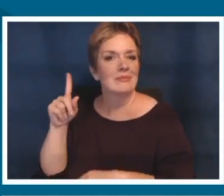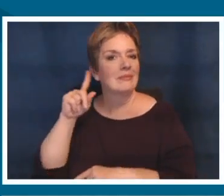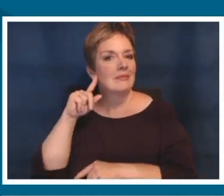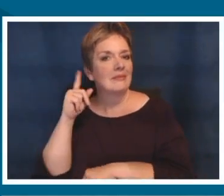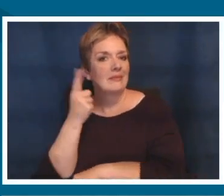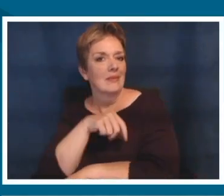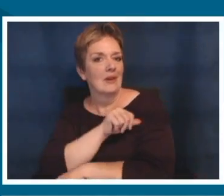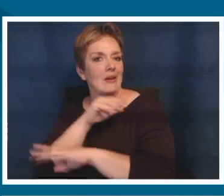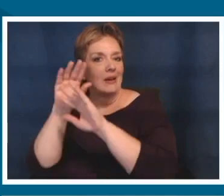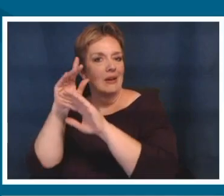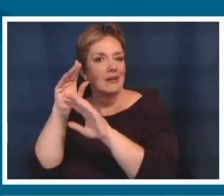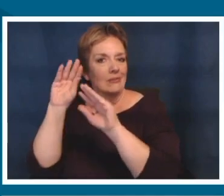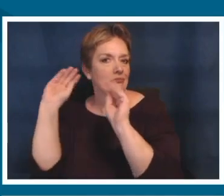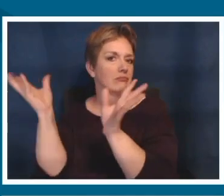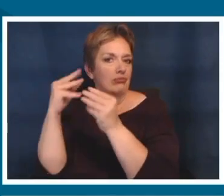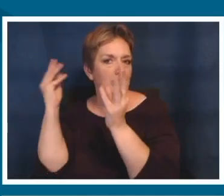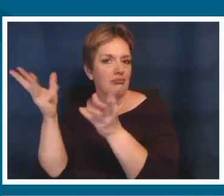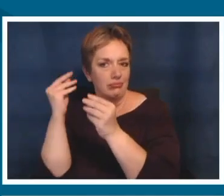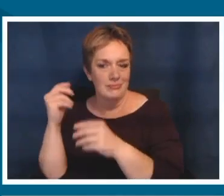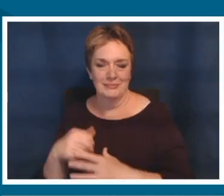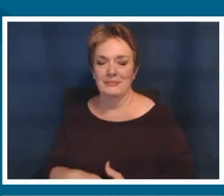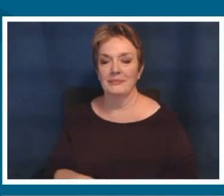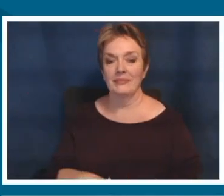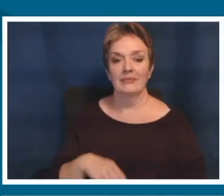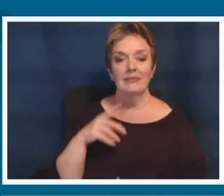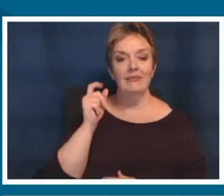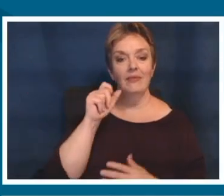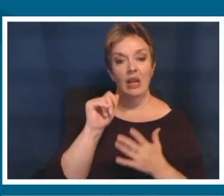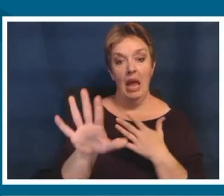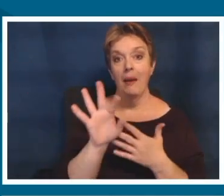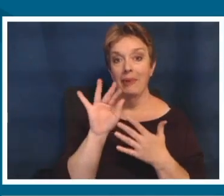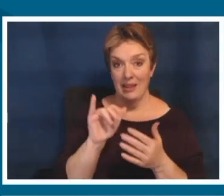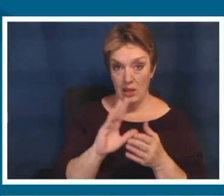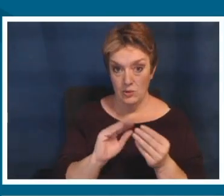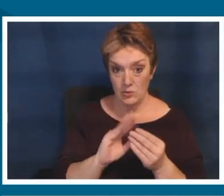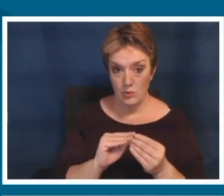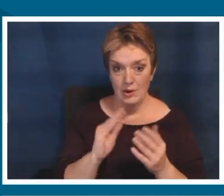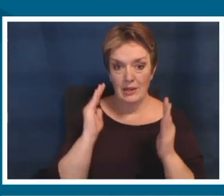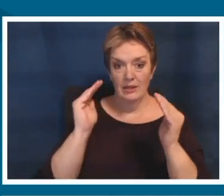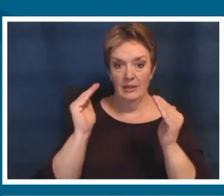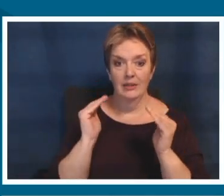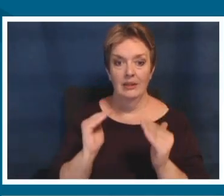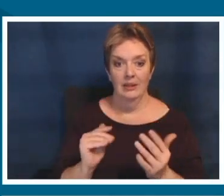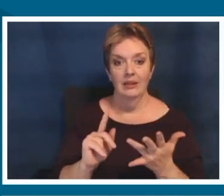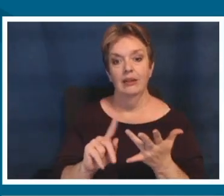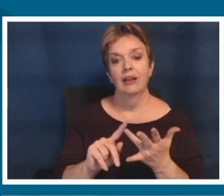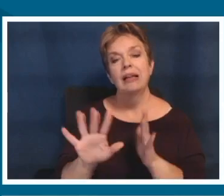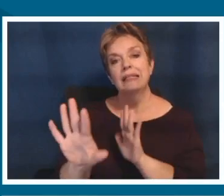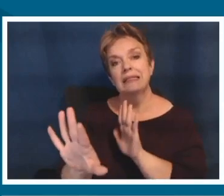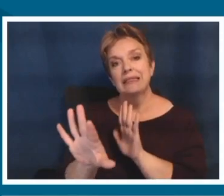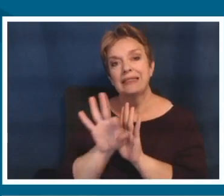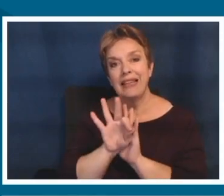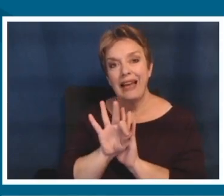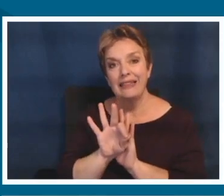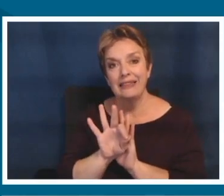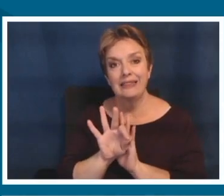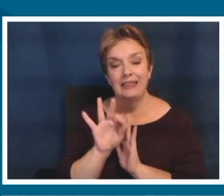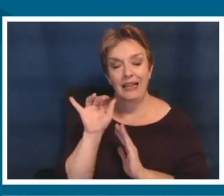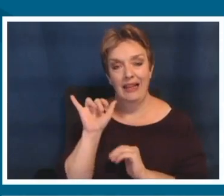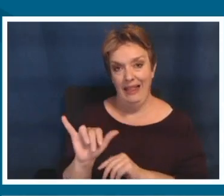and then step four select the tactic and brainstorm what you're gonna do we um